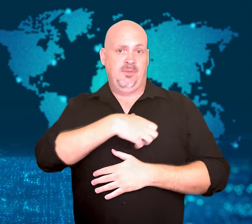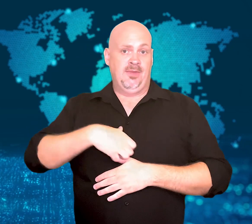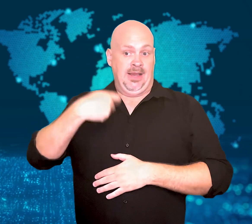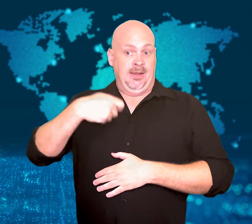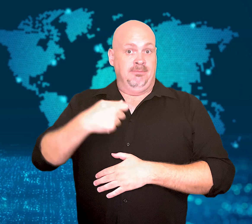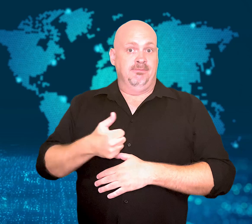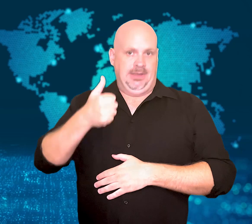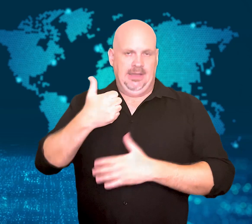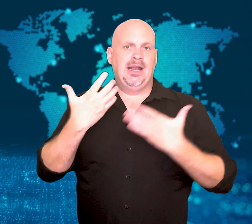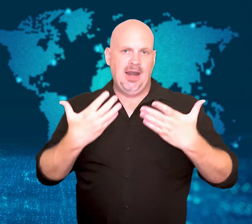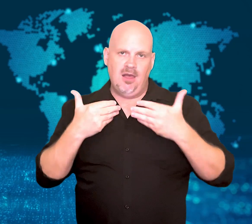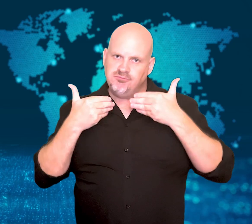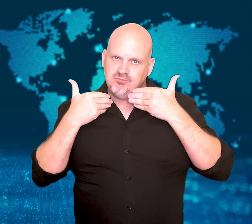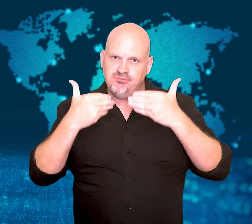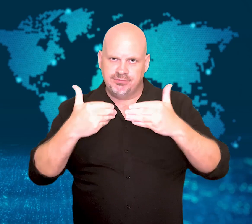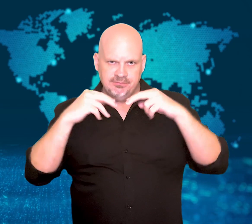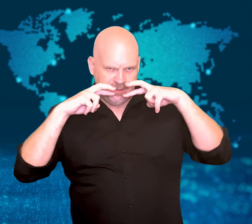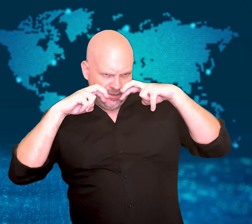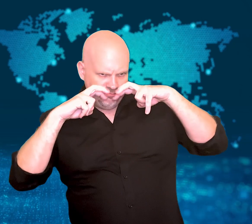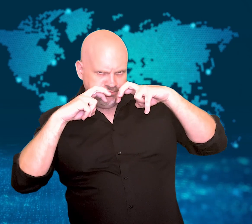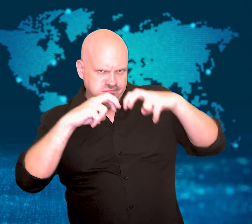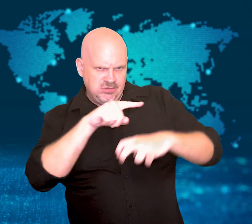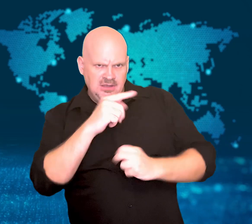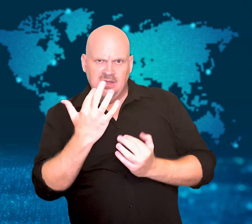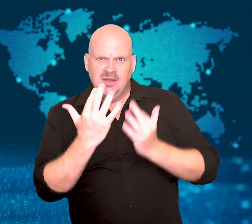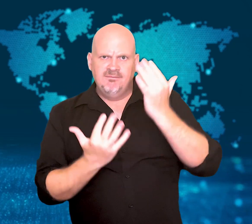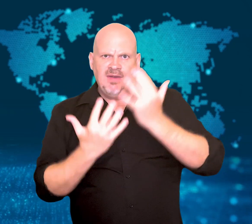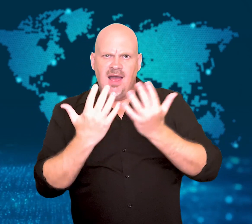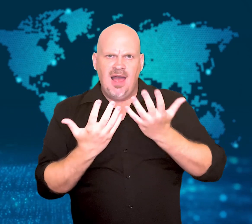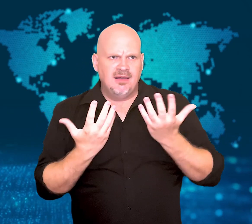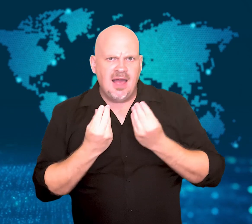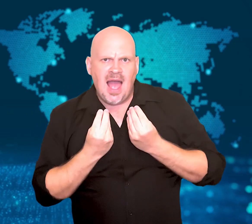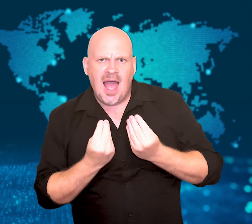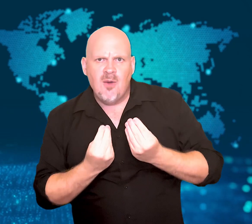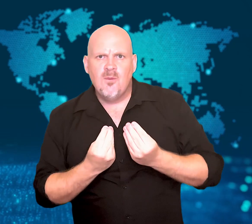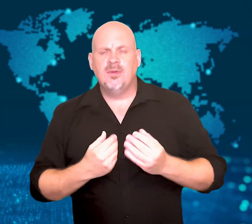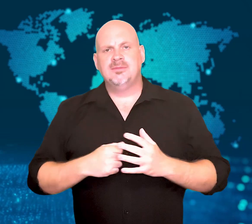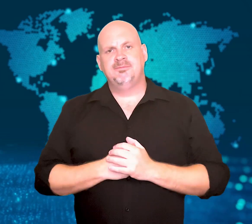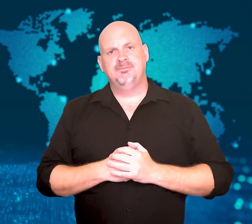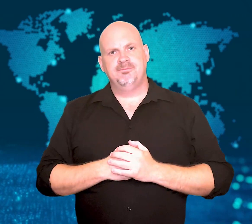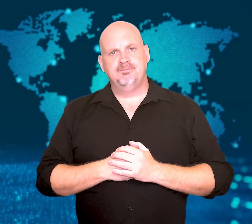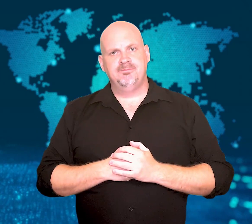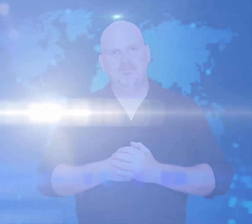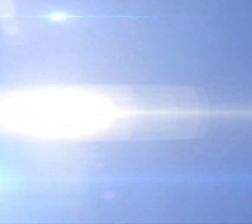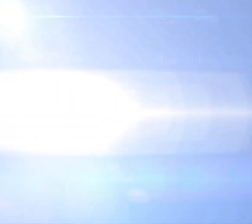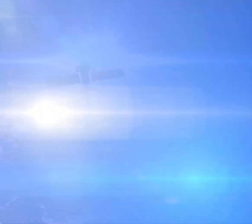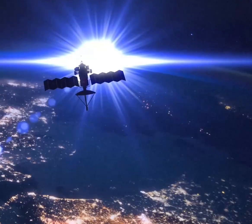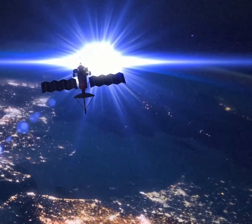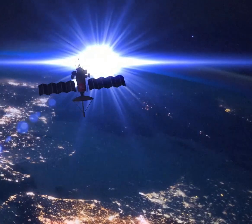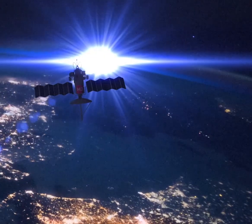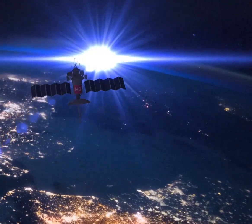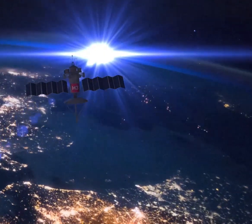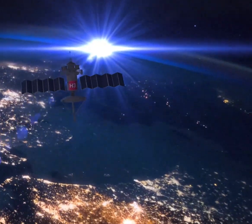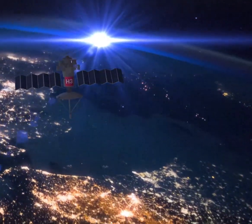The President has launched an investigation into this recent fire.